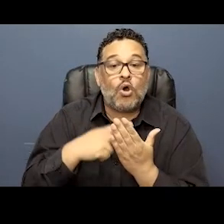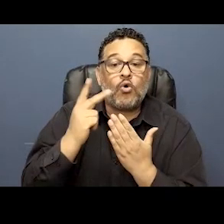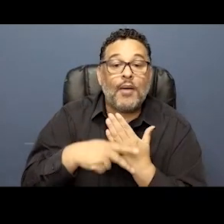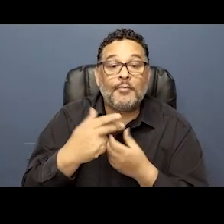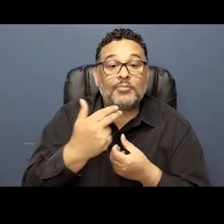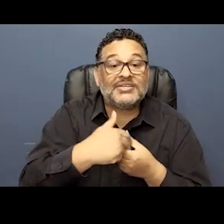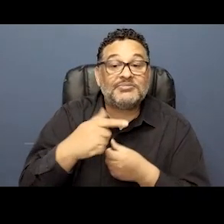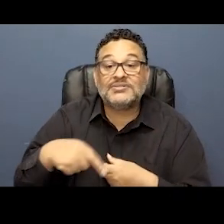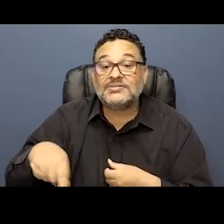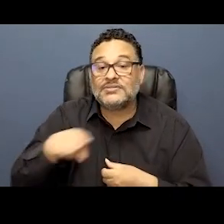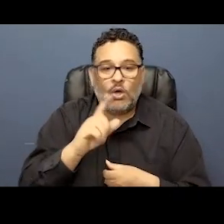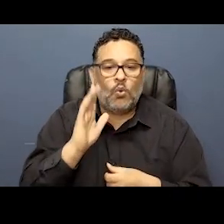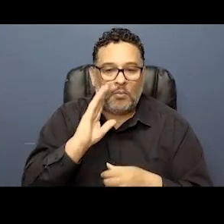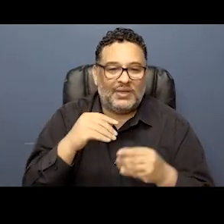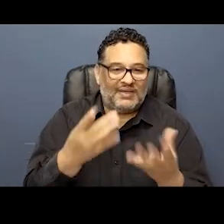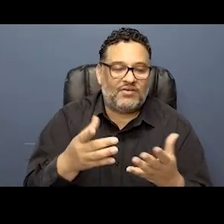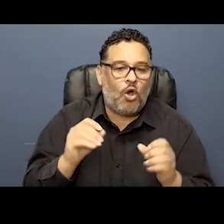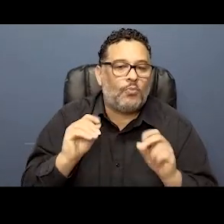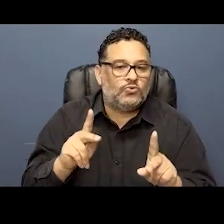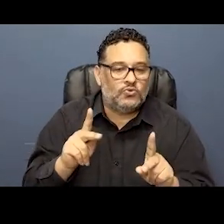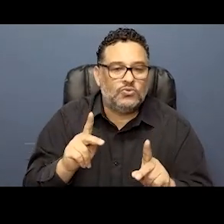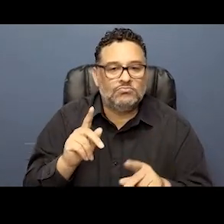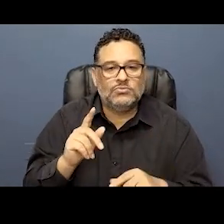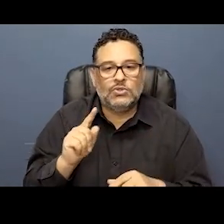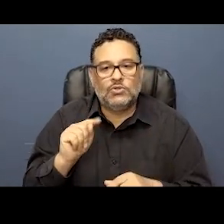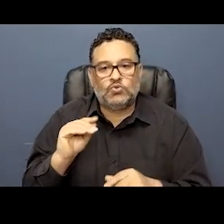accessibility.